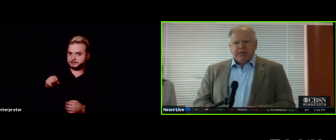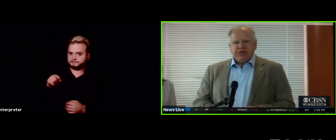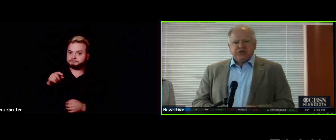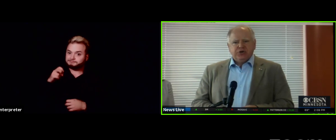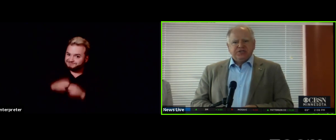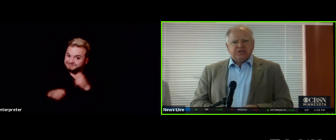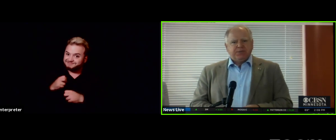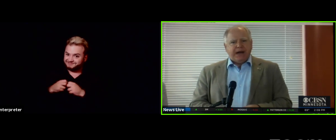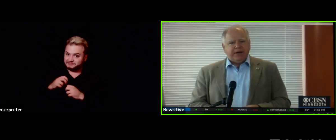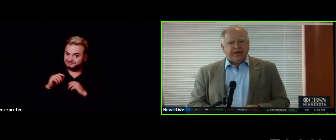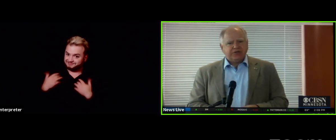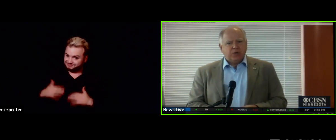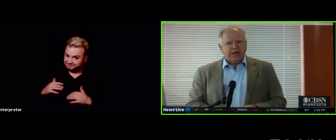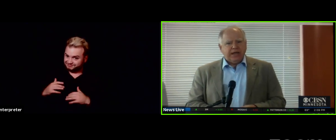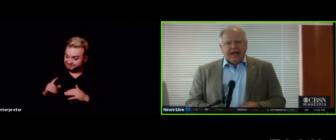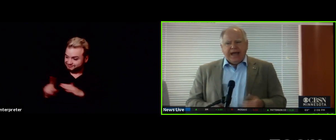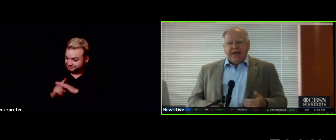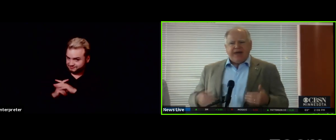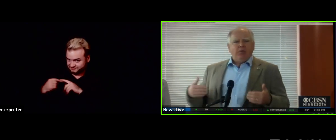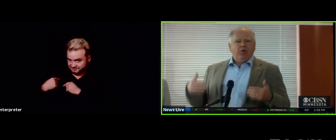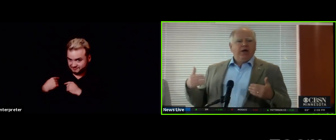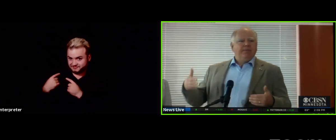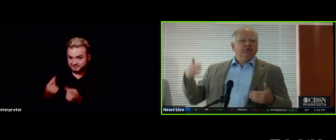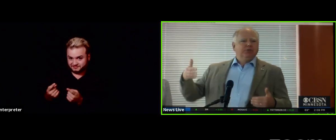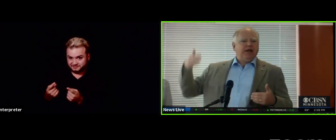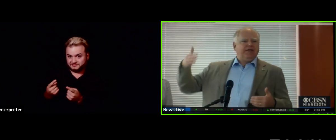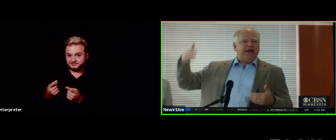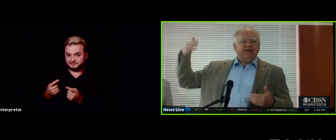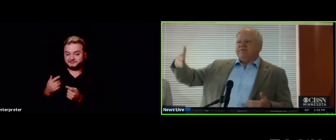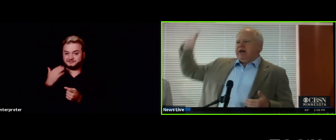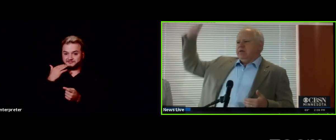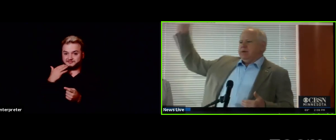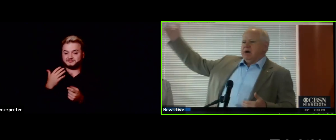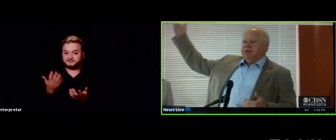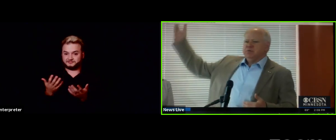insurance is expiring next week and that will come to play. Then the following month, which